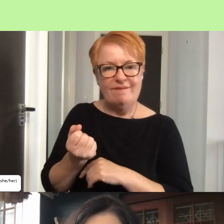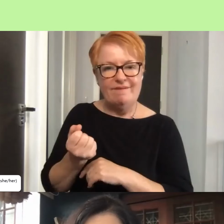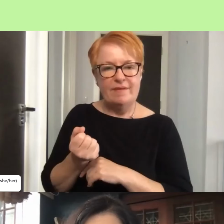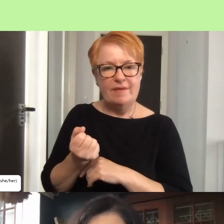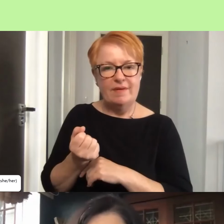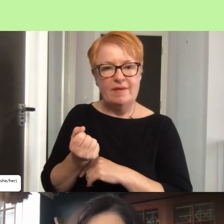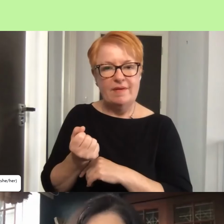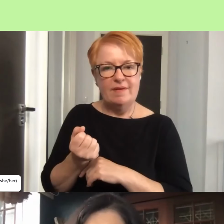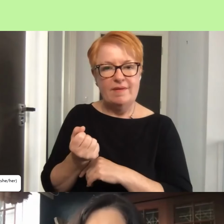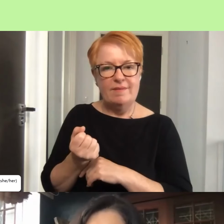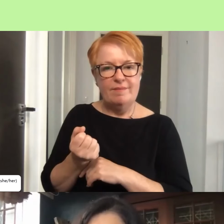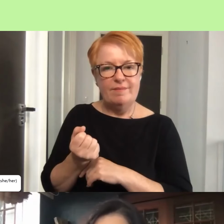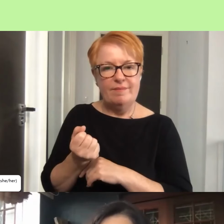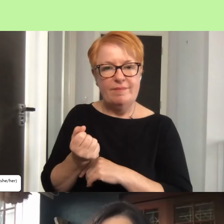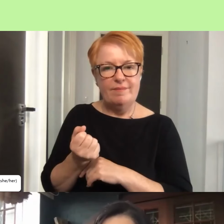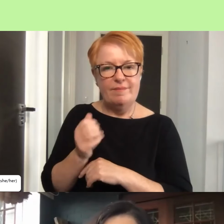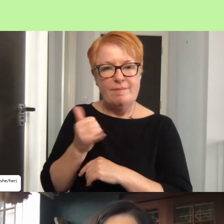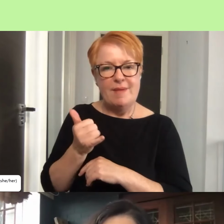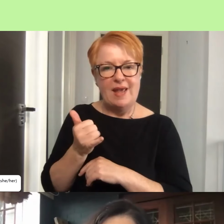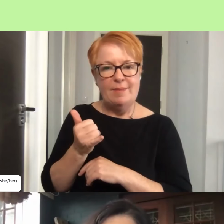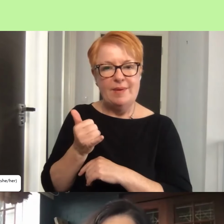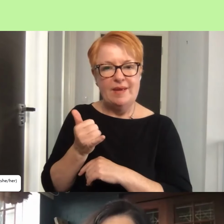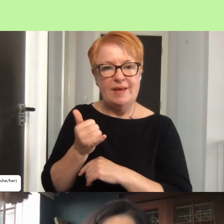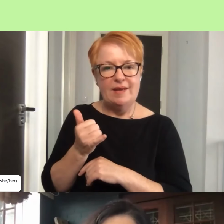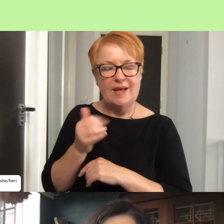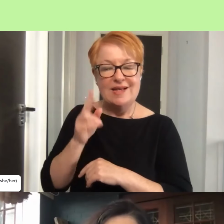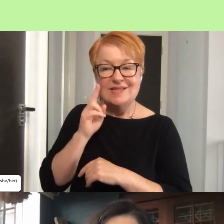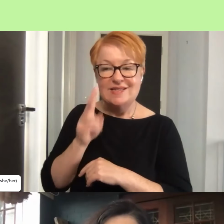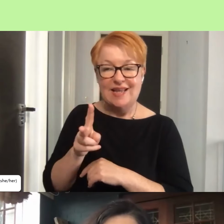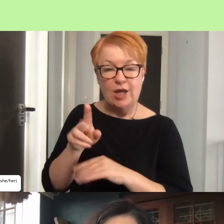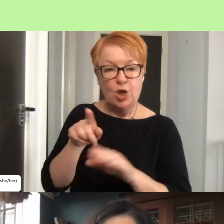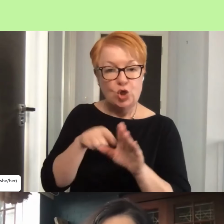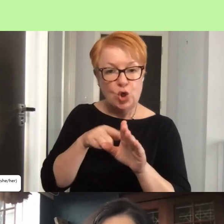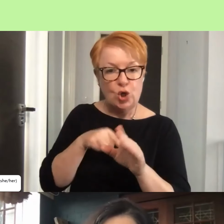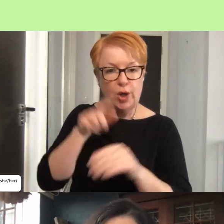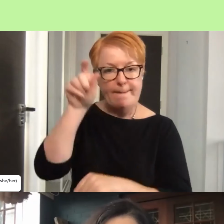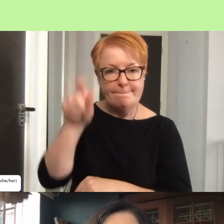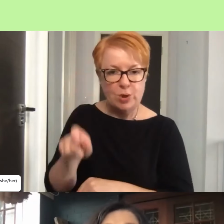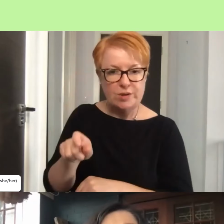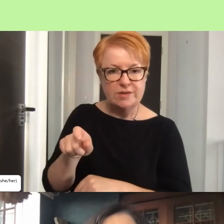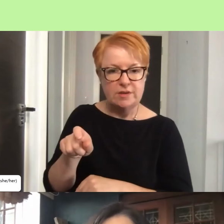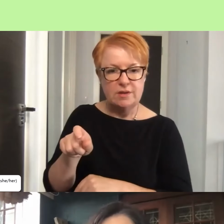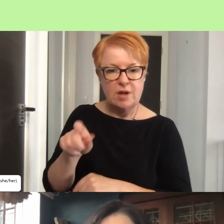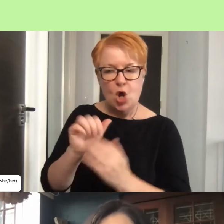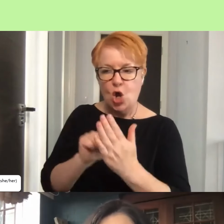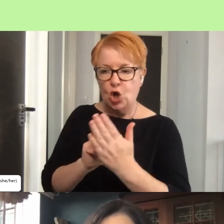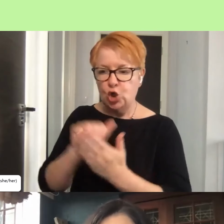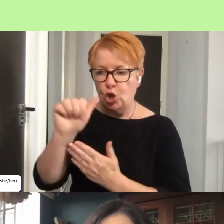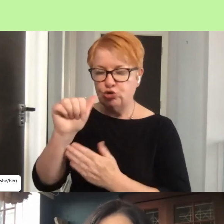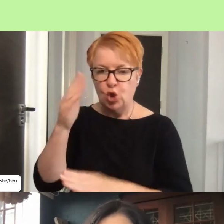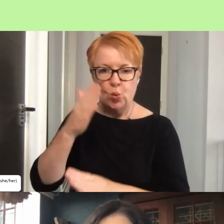see, maybe a person and maybe younger artists or young cultural worker, who is very active are very visible in social